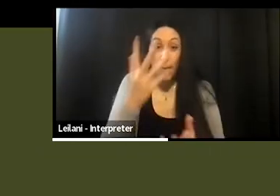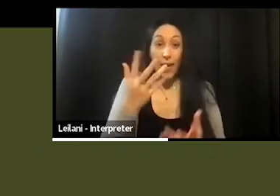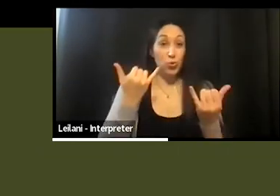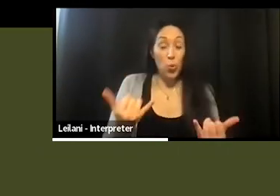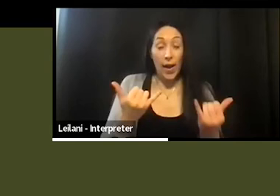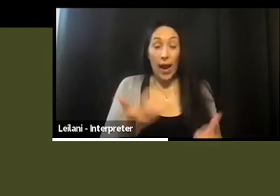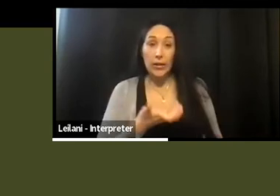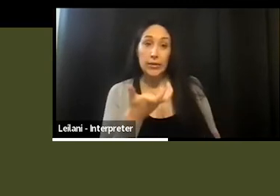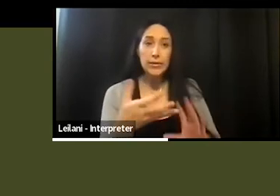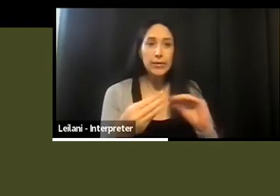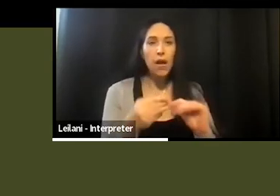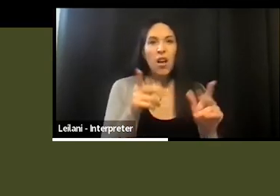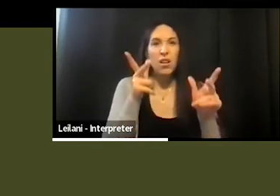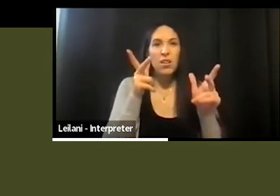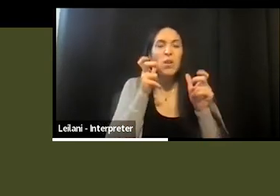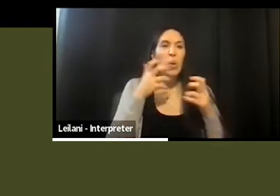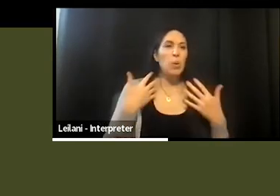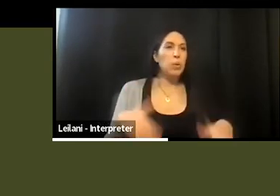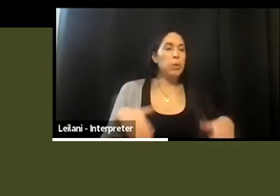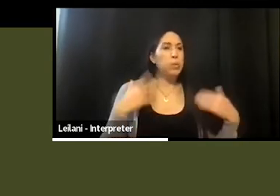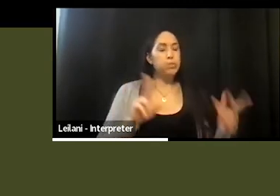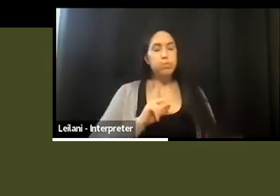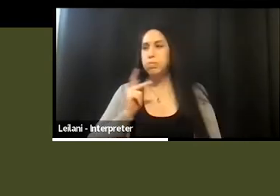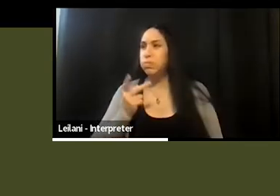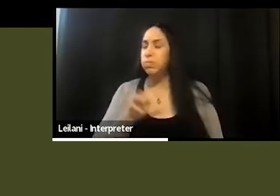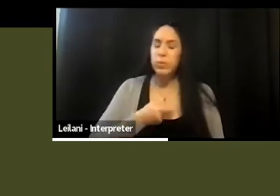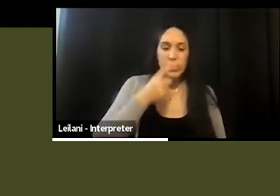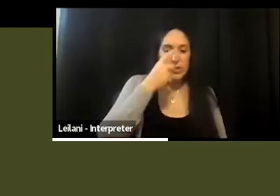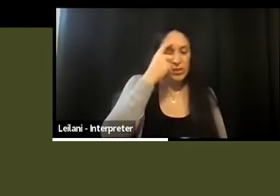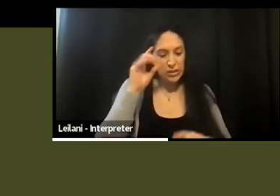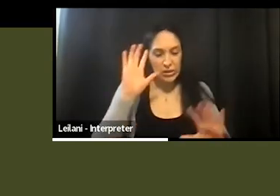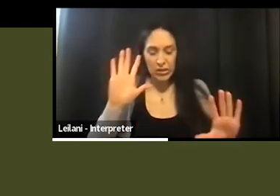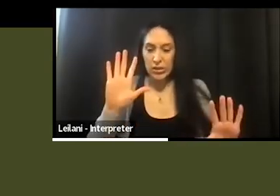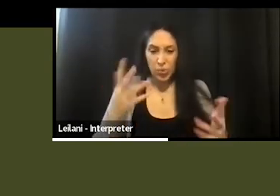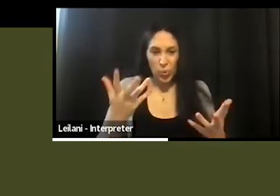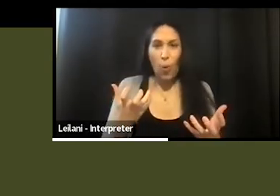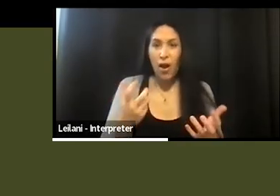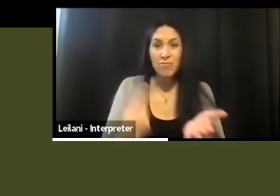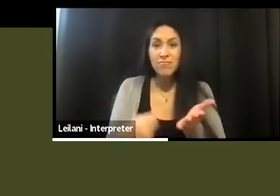triggers you or upsets you and you wanna talk about it, we have the ability,